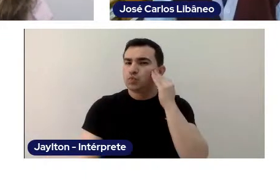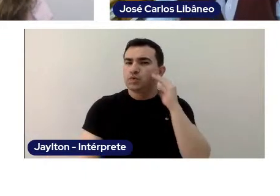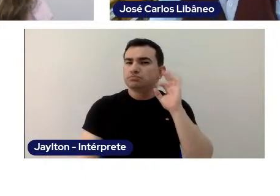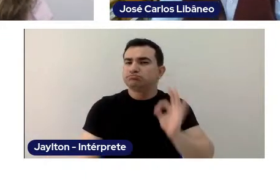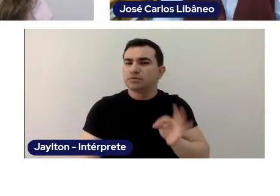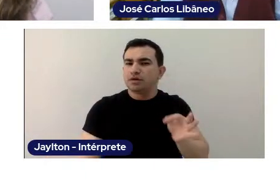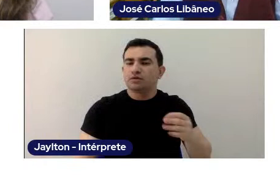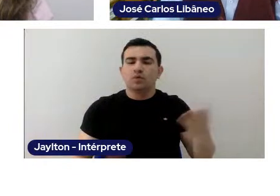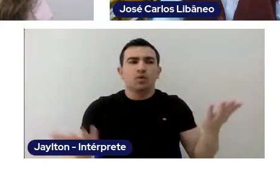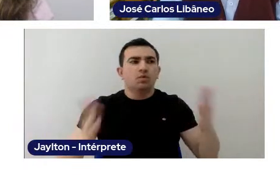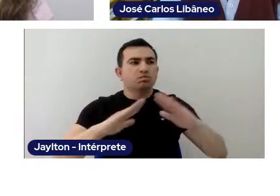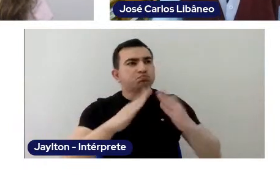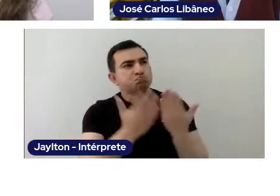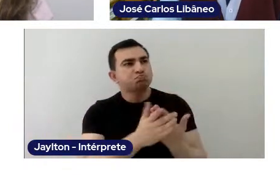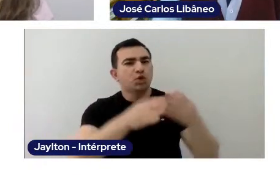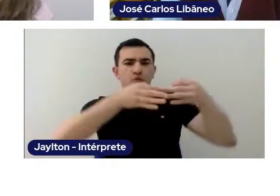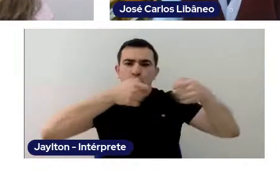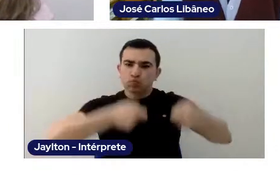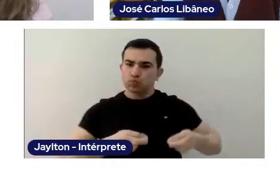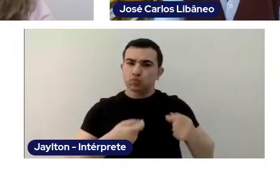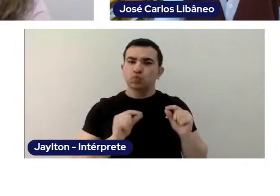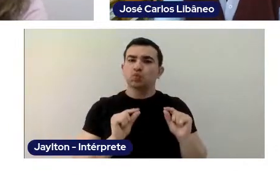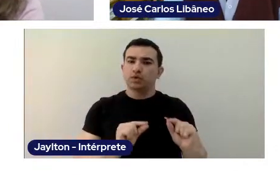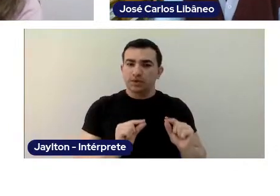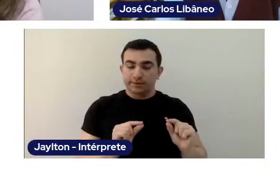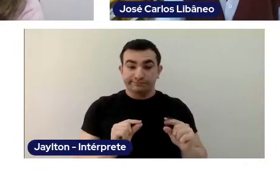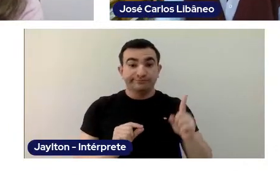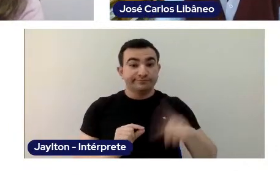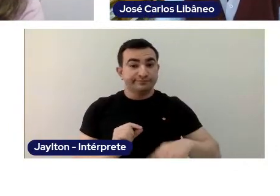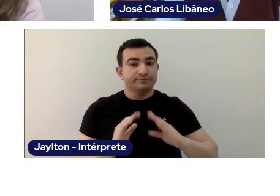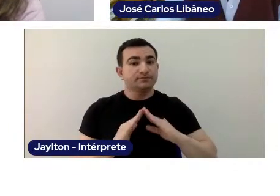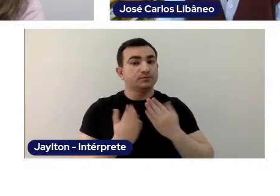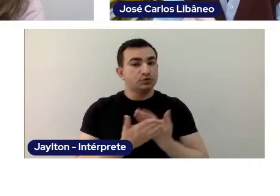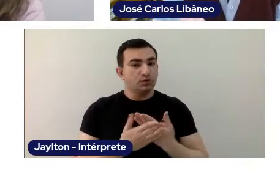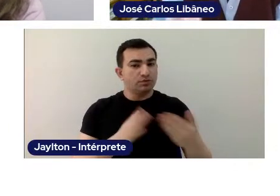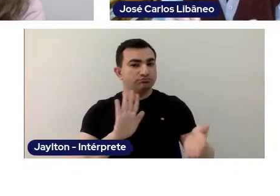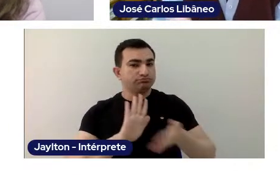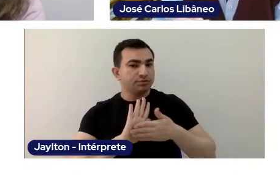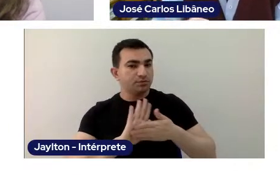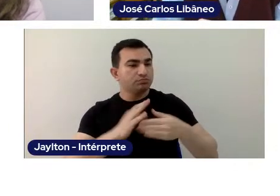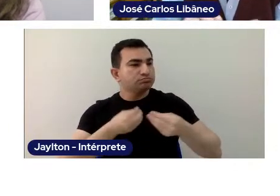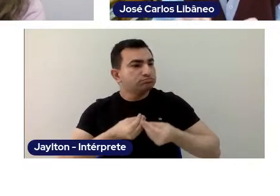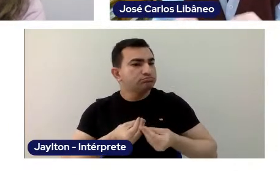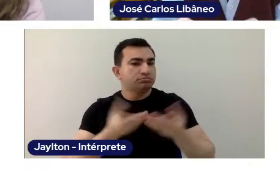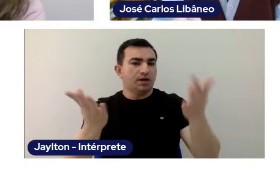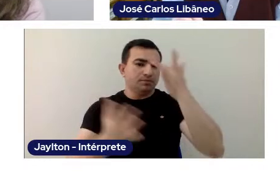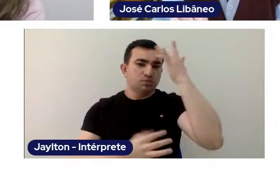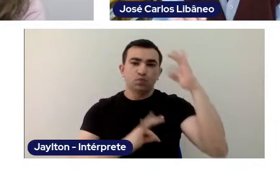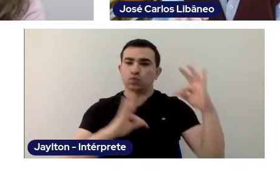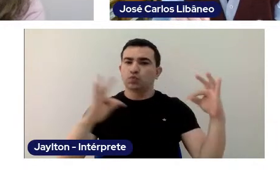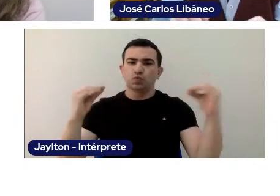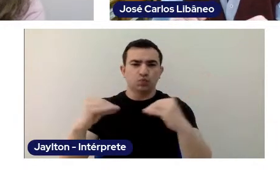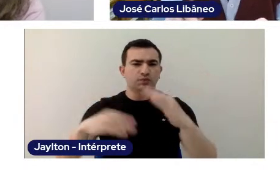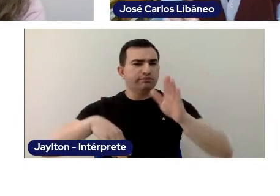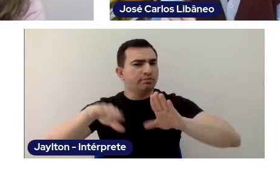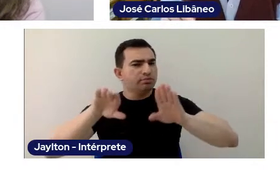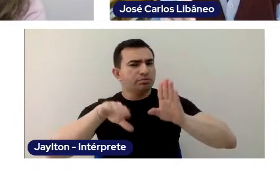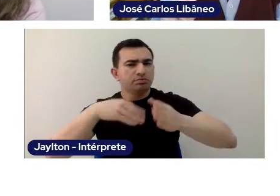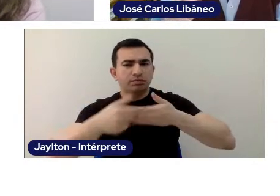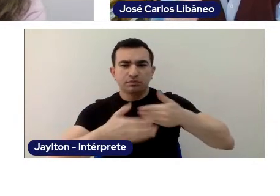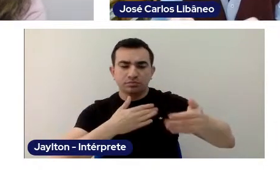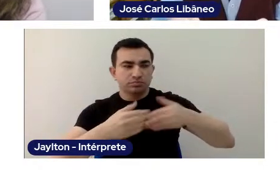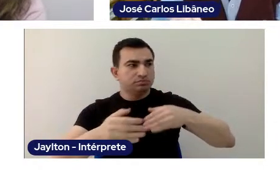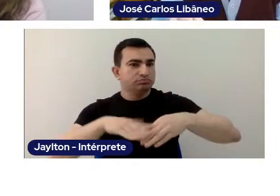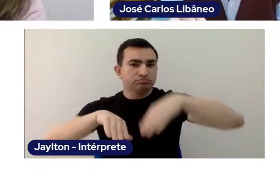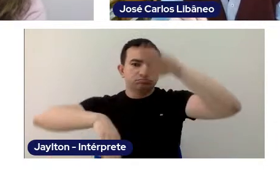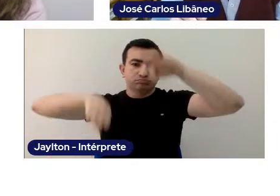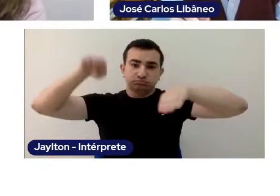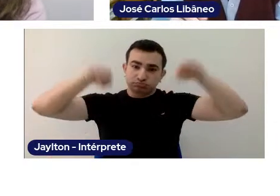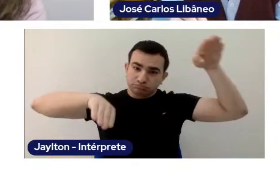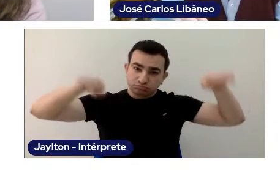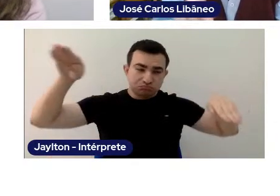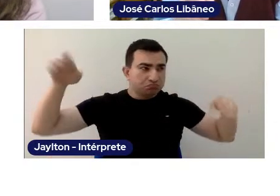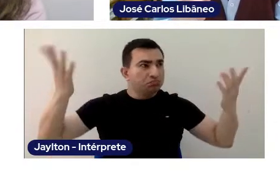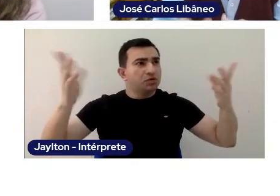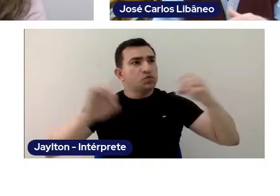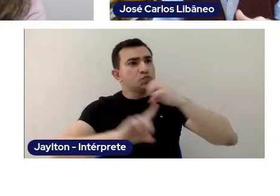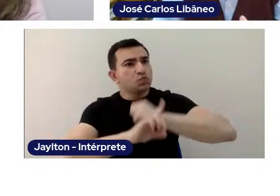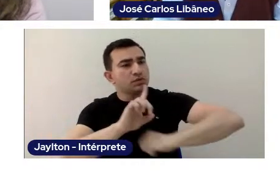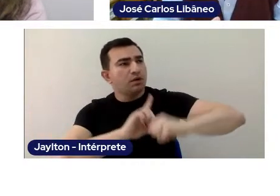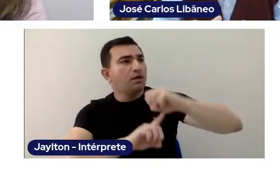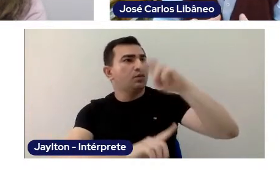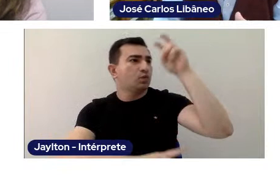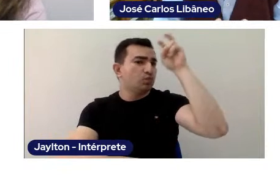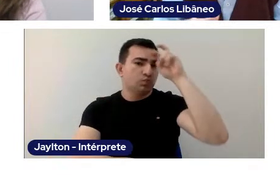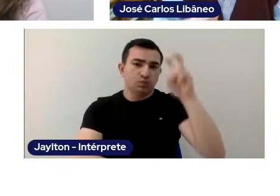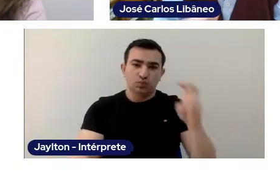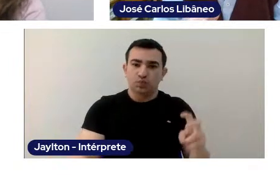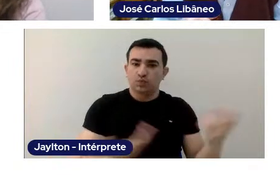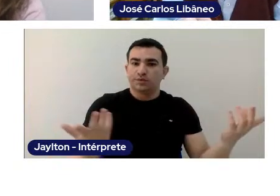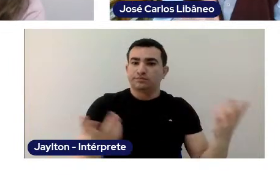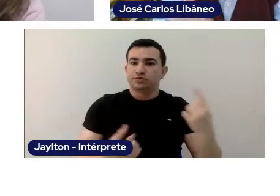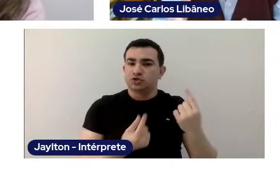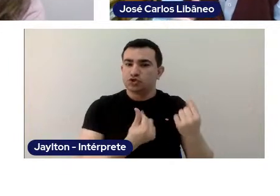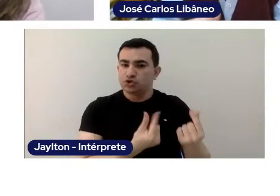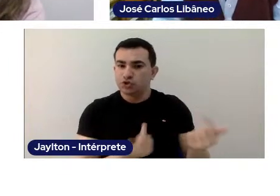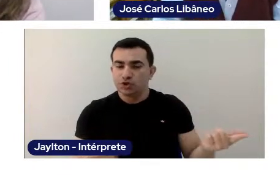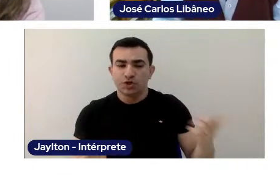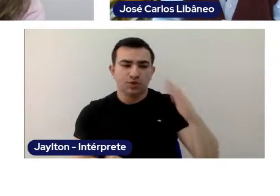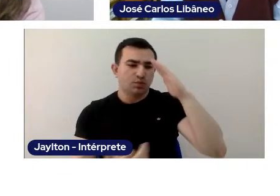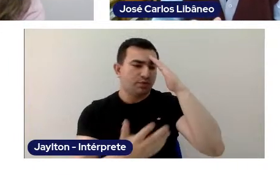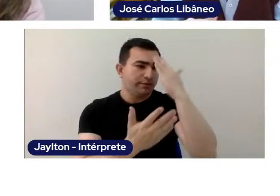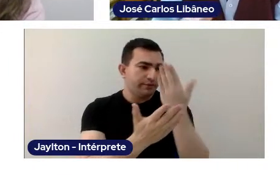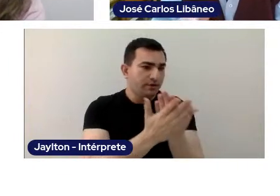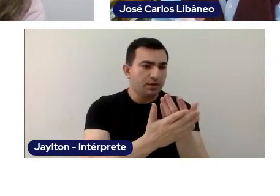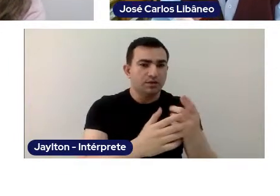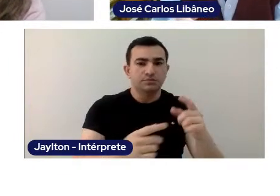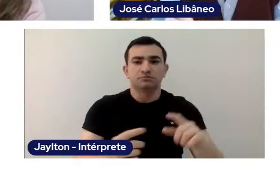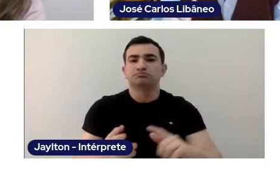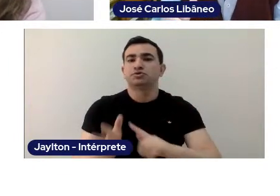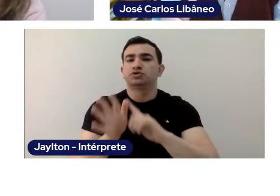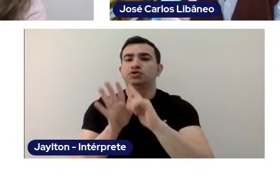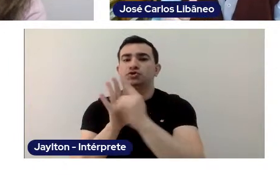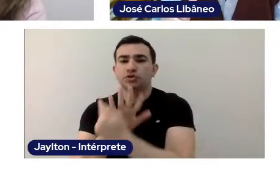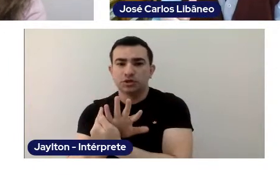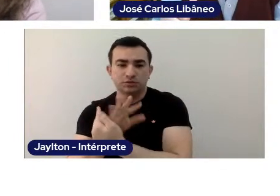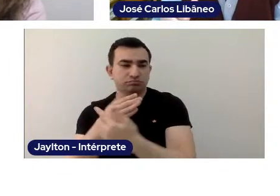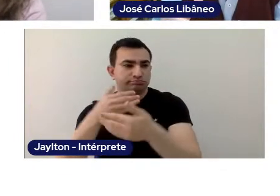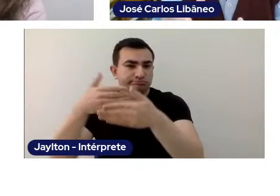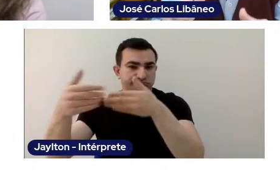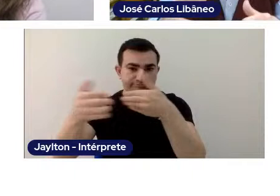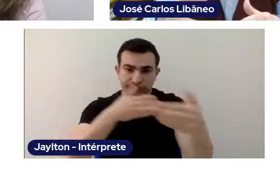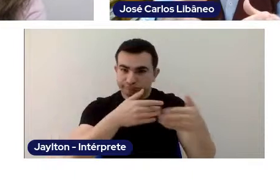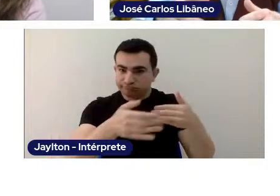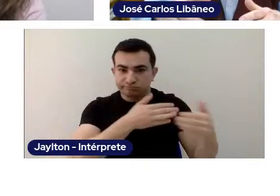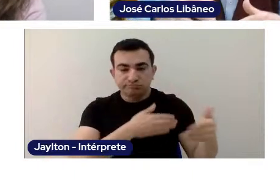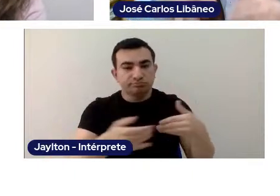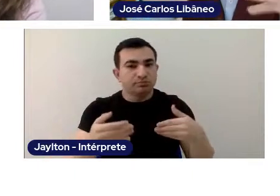It is an educational system that offers everyone, independently from social class or socio-cultural differences. different bilief systems or genders,